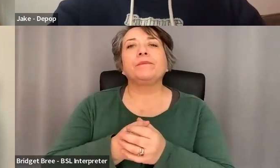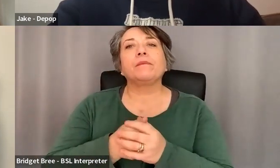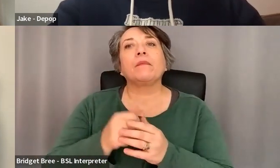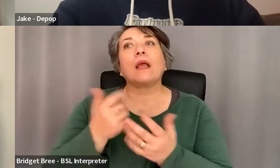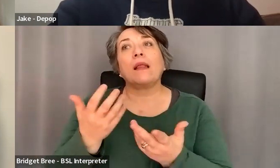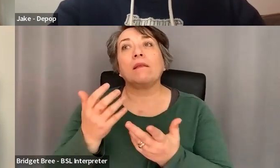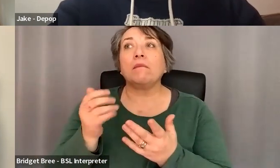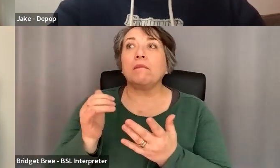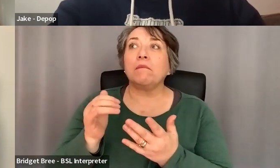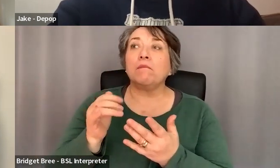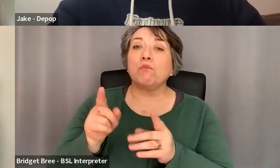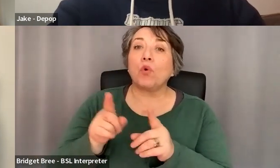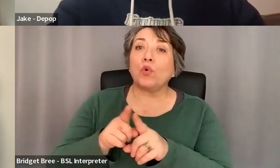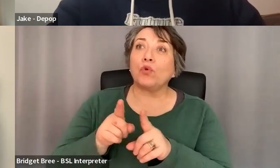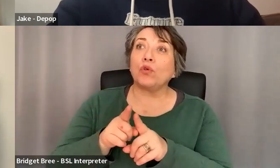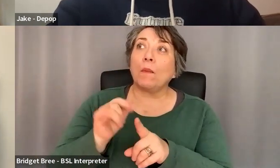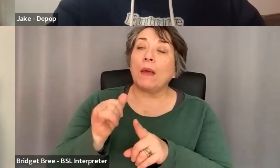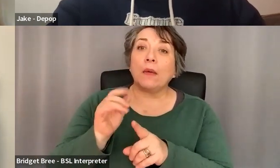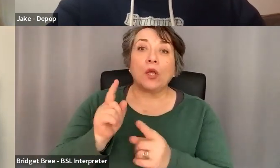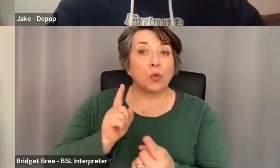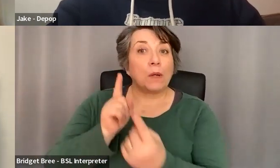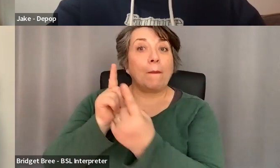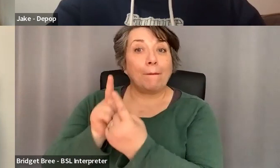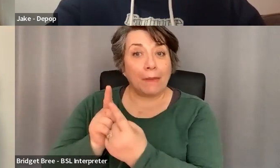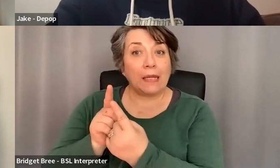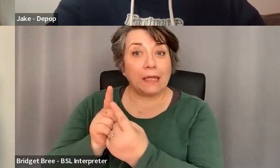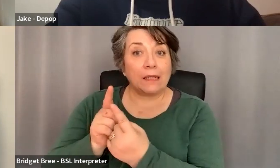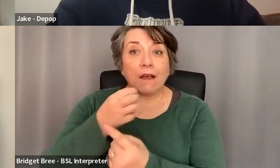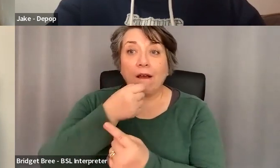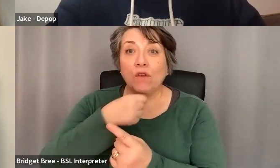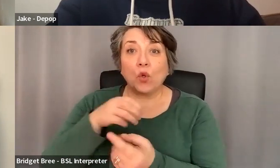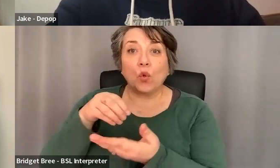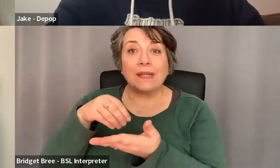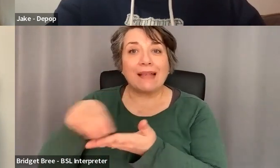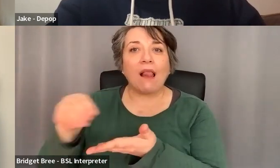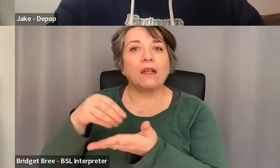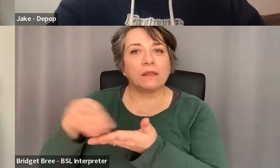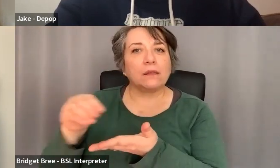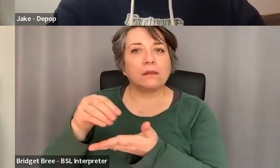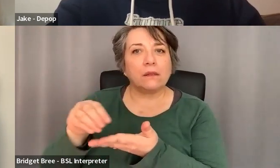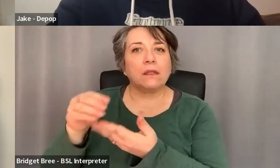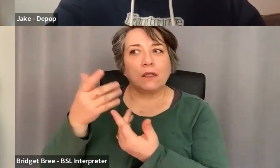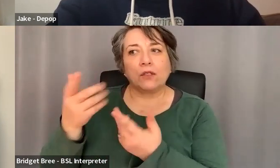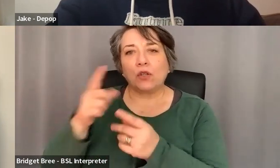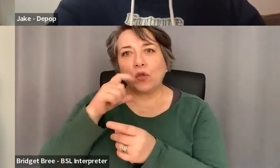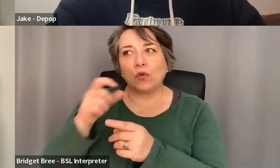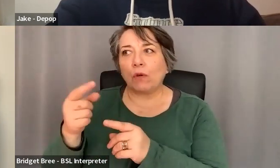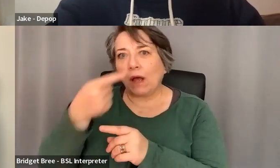And then we might invite you to meet some sellers, for example, to really get to know the core of our business and and what they do. We might invite you to meet some sellers to know the cor of the